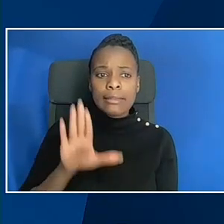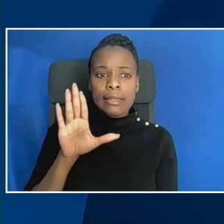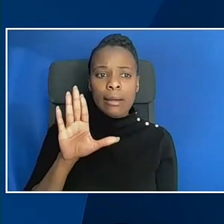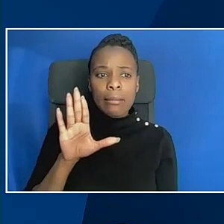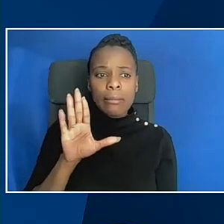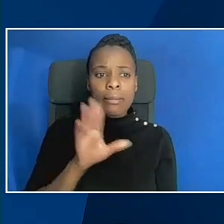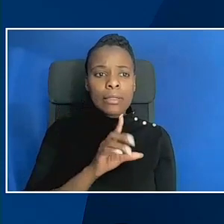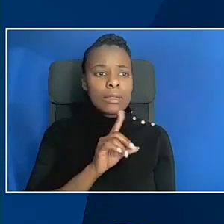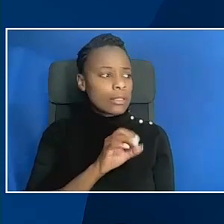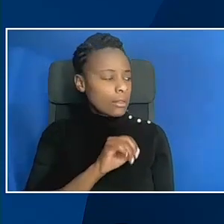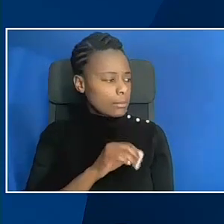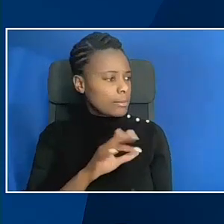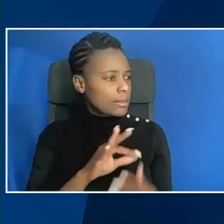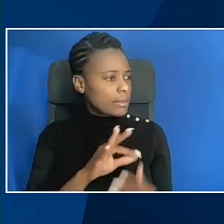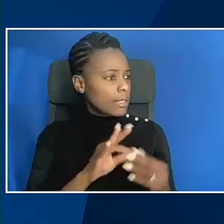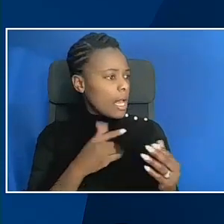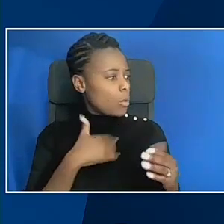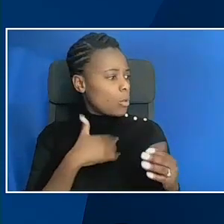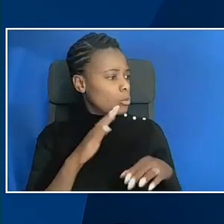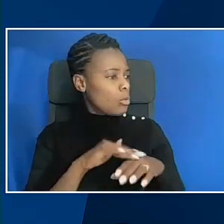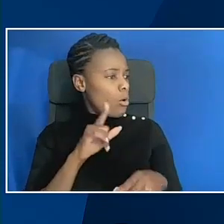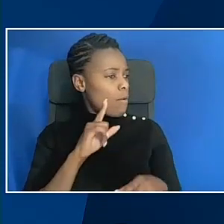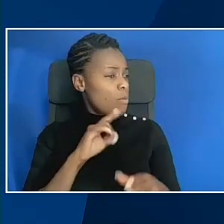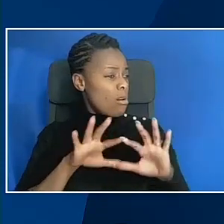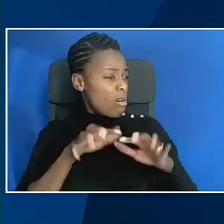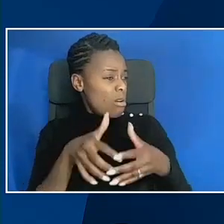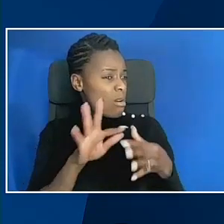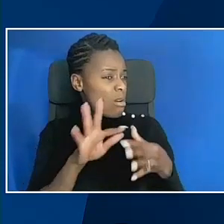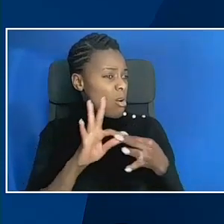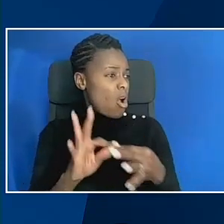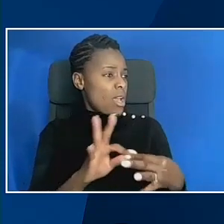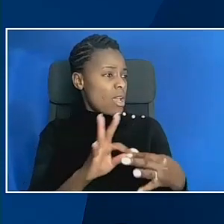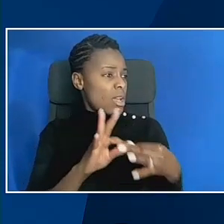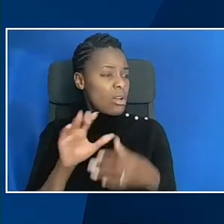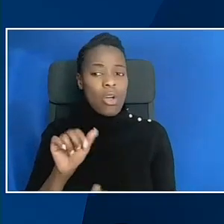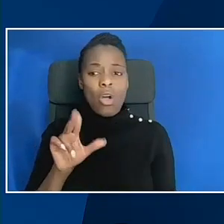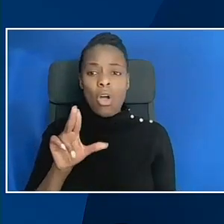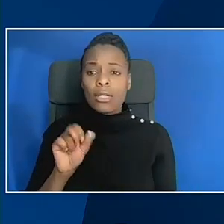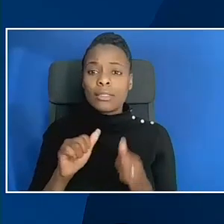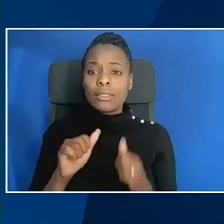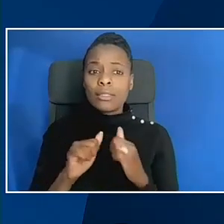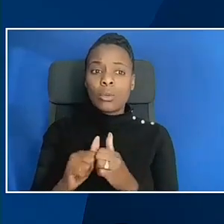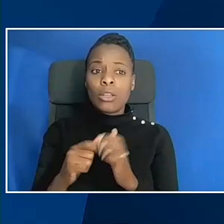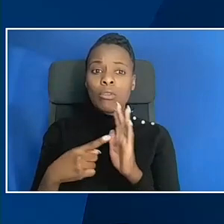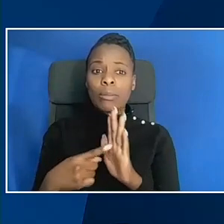caucus with representatives of institutions of higher education, both primary and alternate.